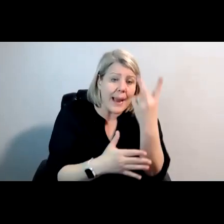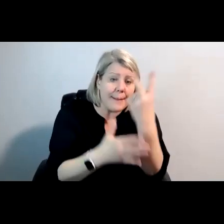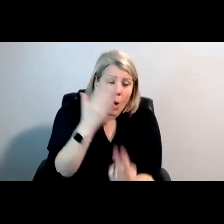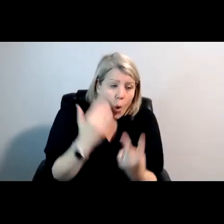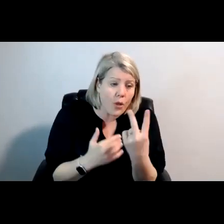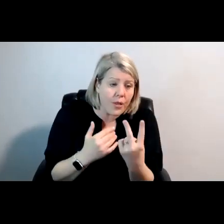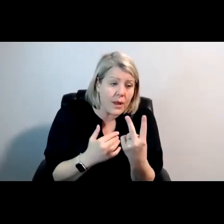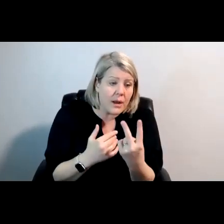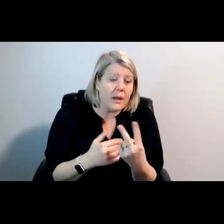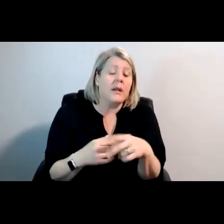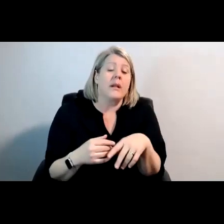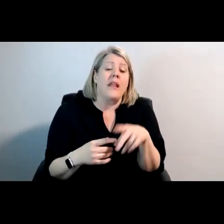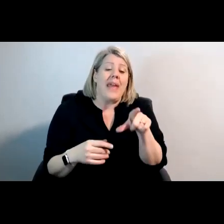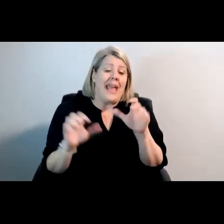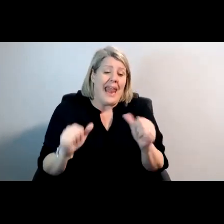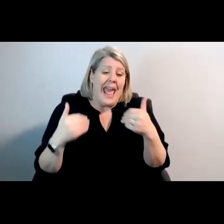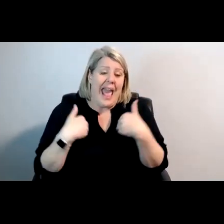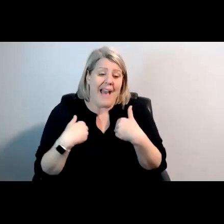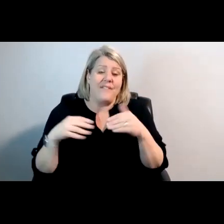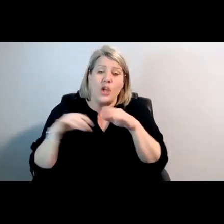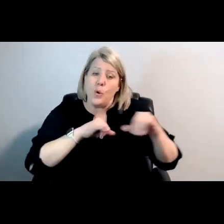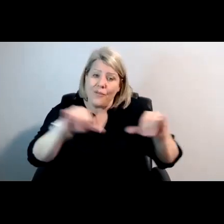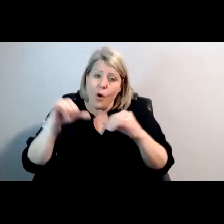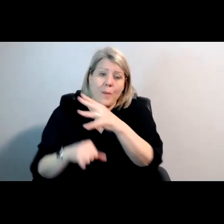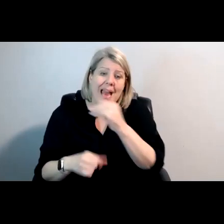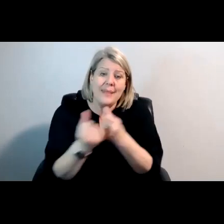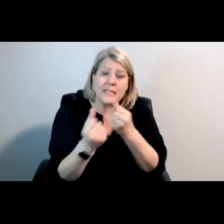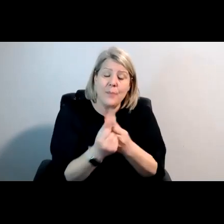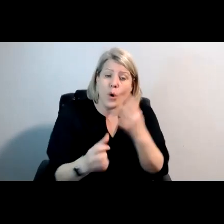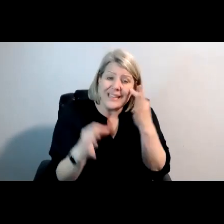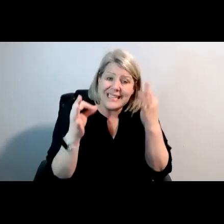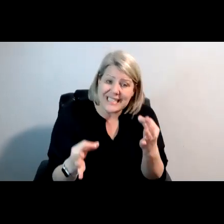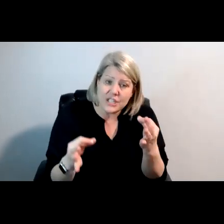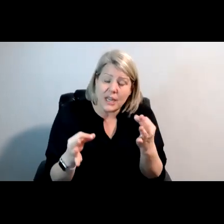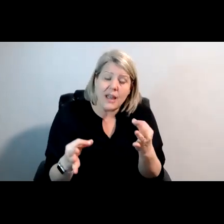and the supported decision-making agreement law way. And that just basically means kind of creating